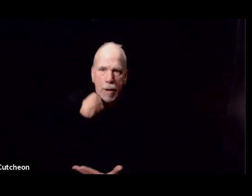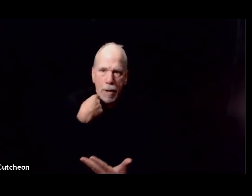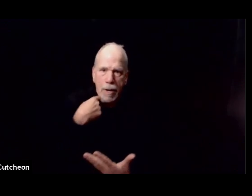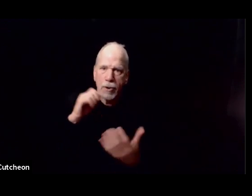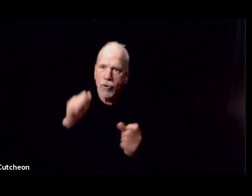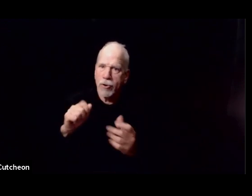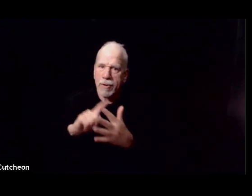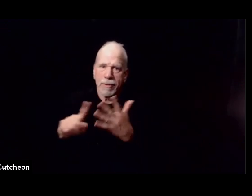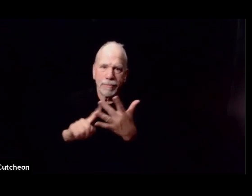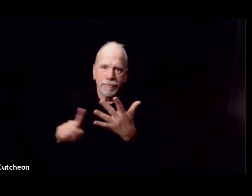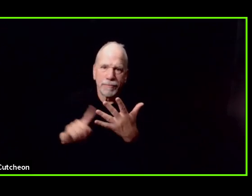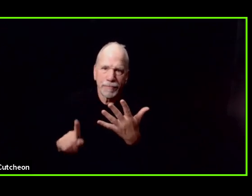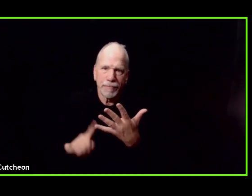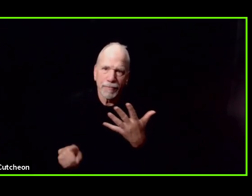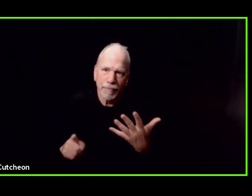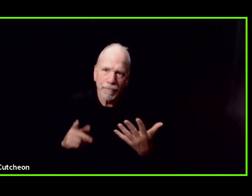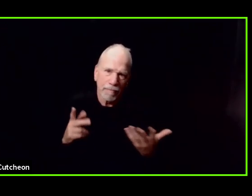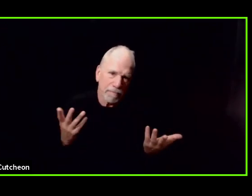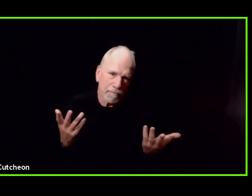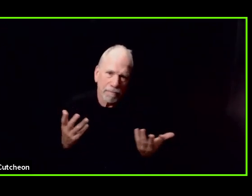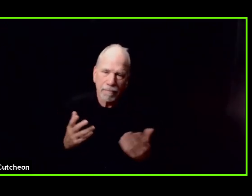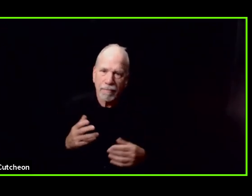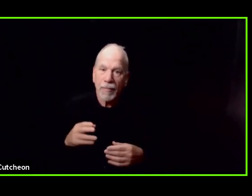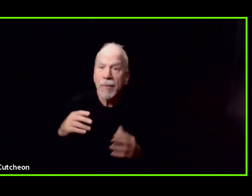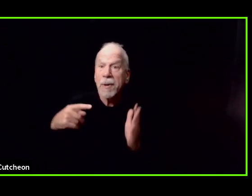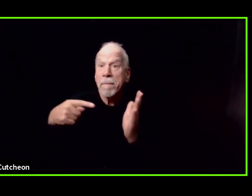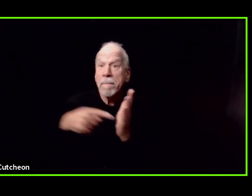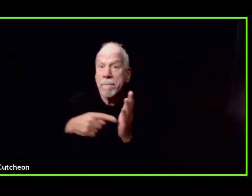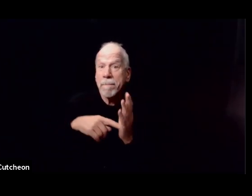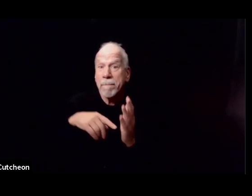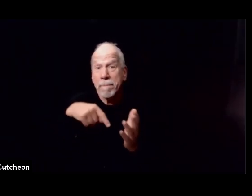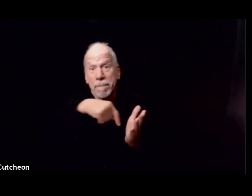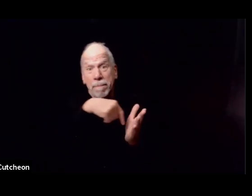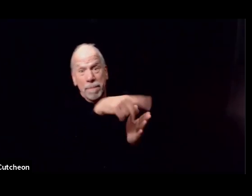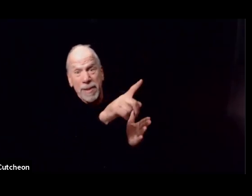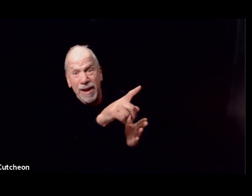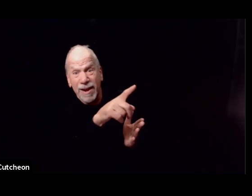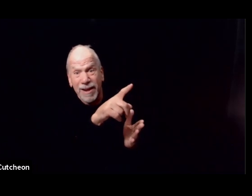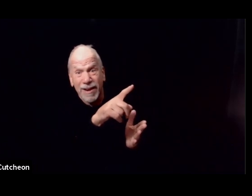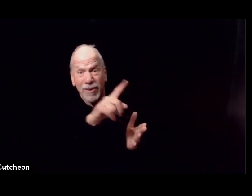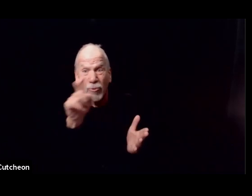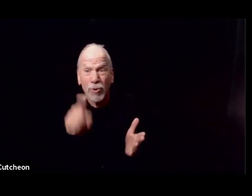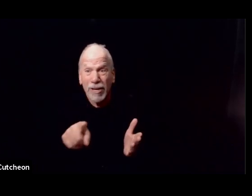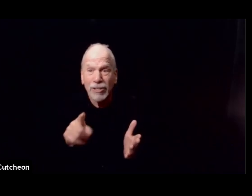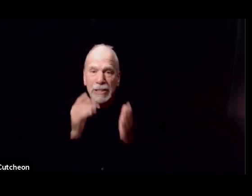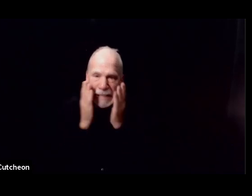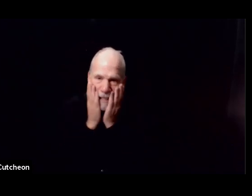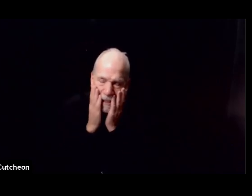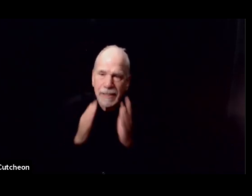in a payment question is a very fair one and as I mentioned we're in dialogue with the